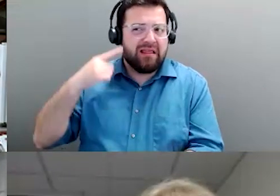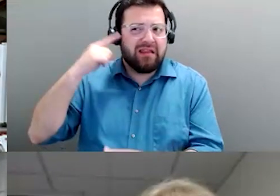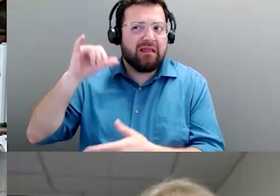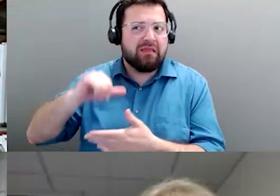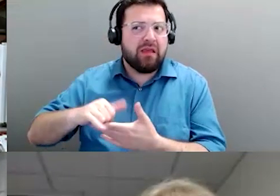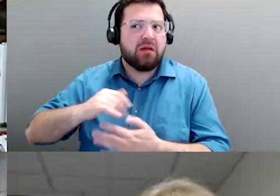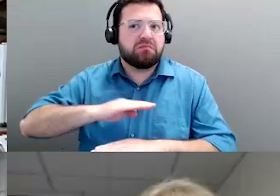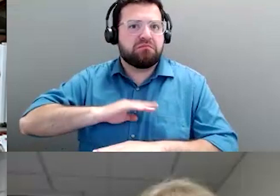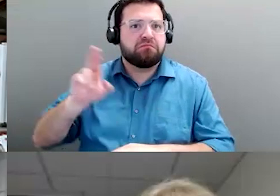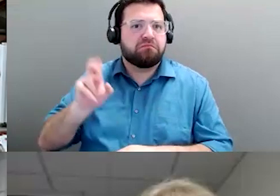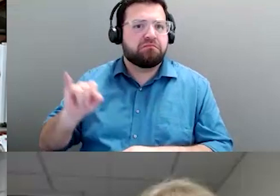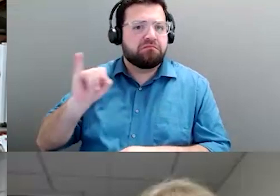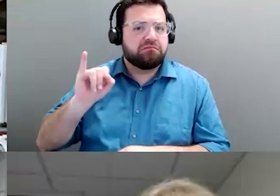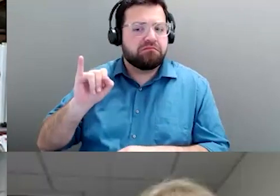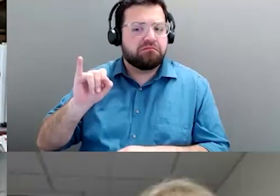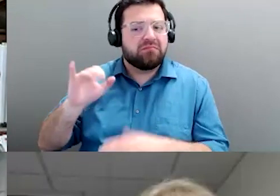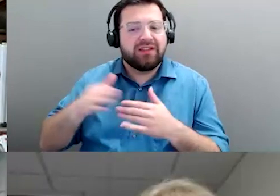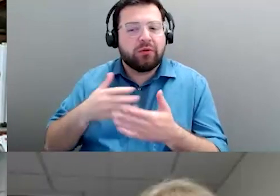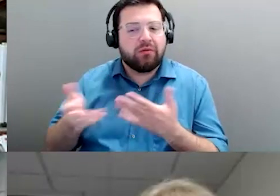though it's the same, for all students.